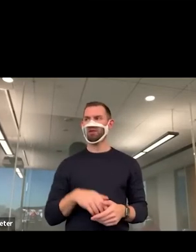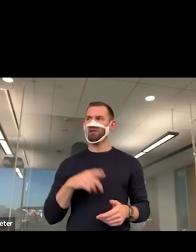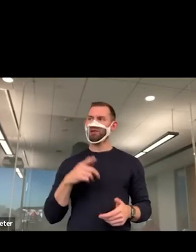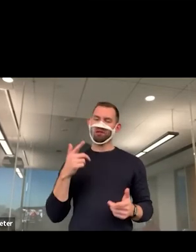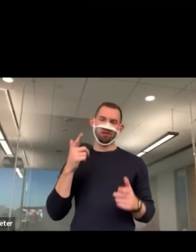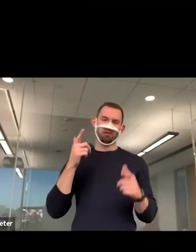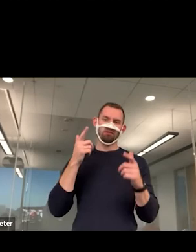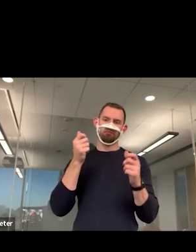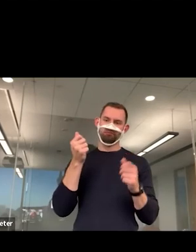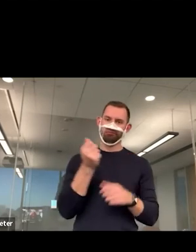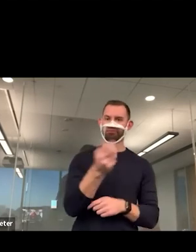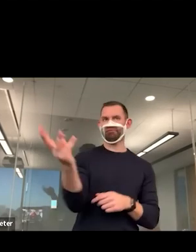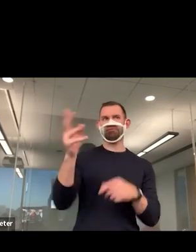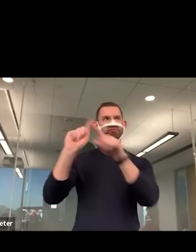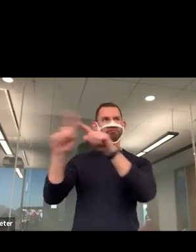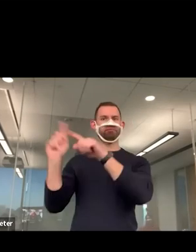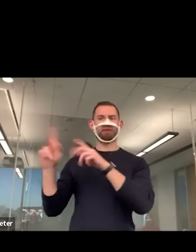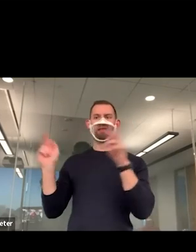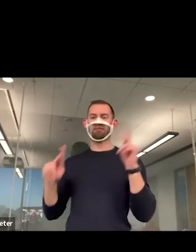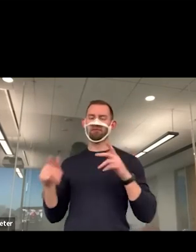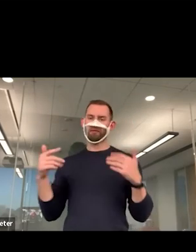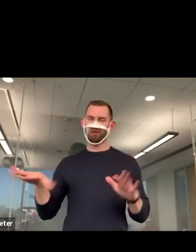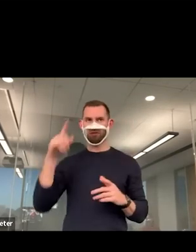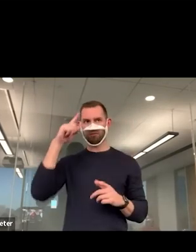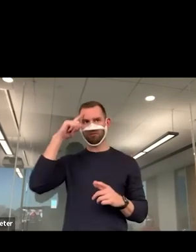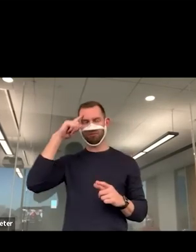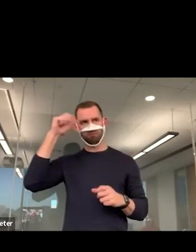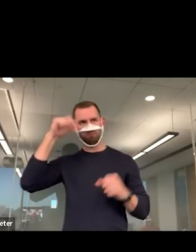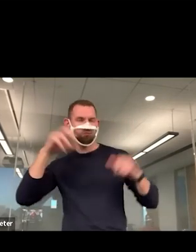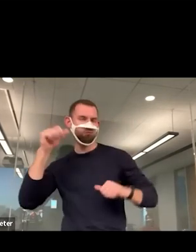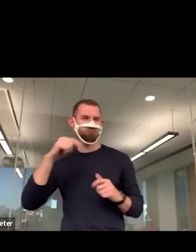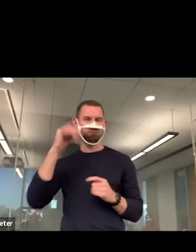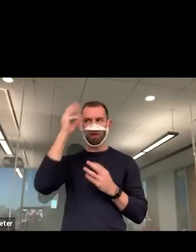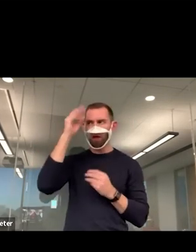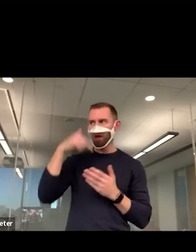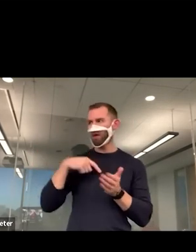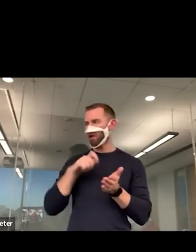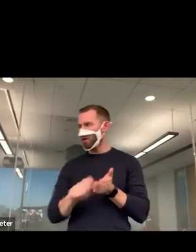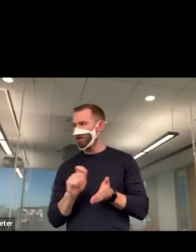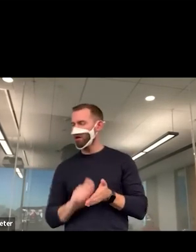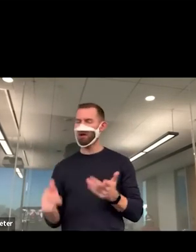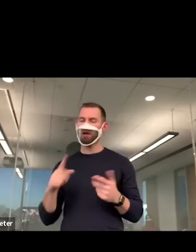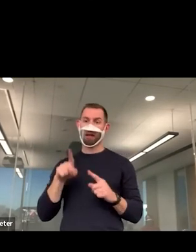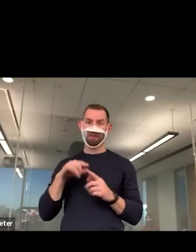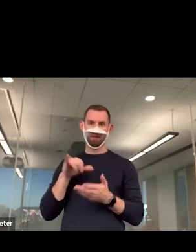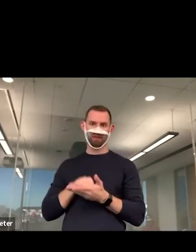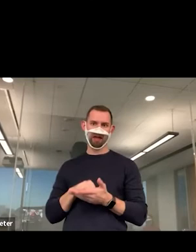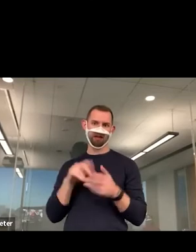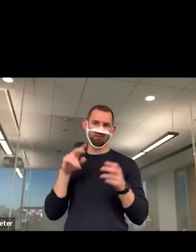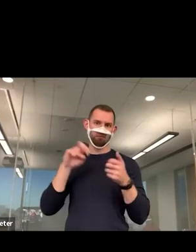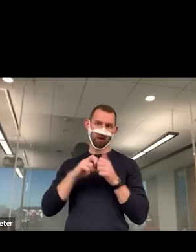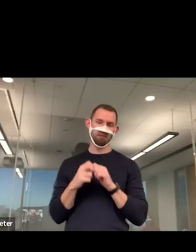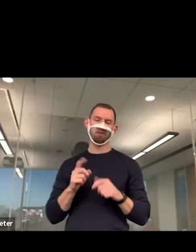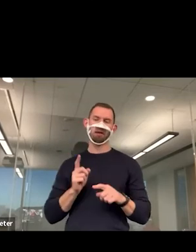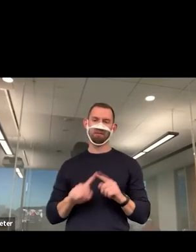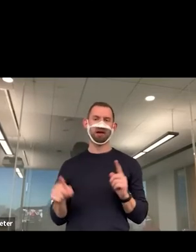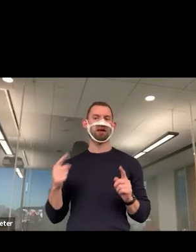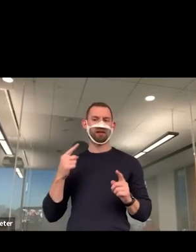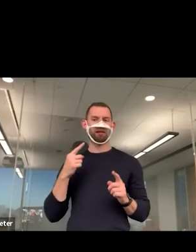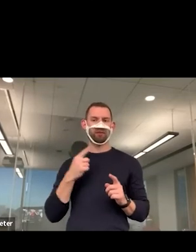this and written about this but we have a we've relegated people with disabilities um to a life of